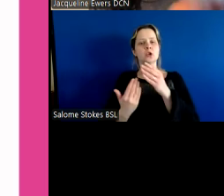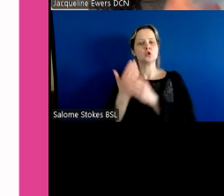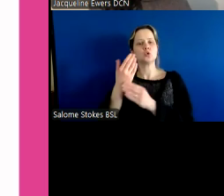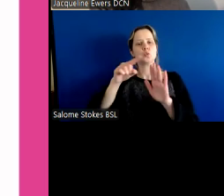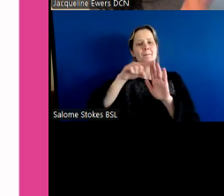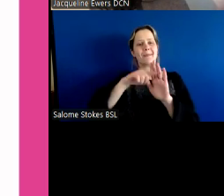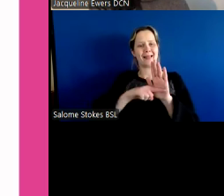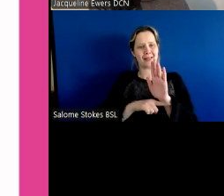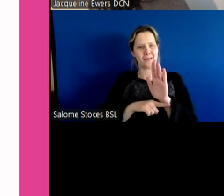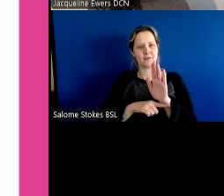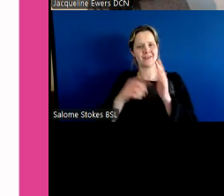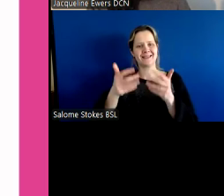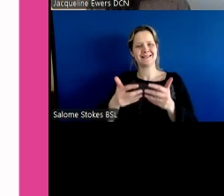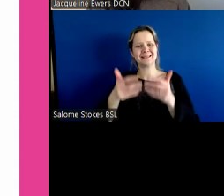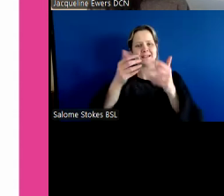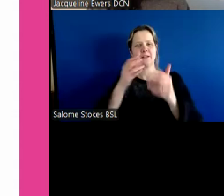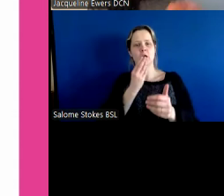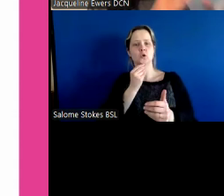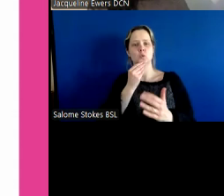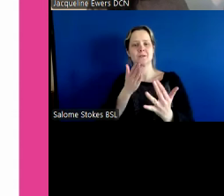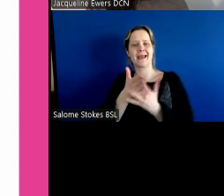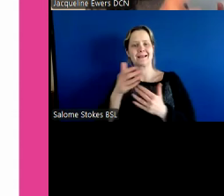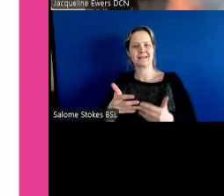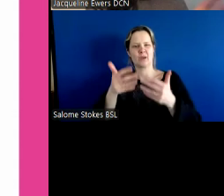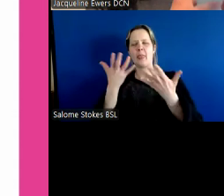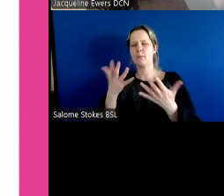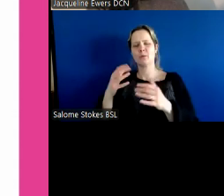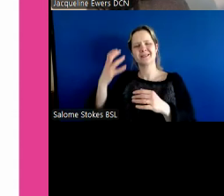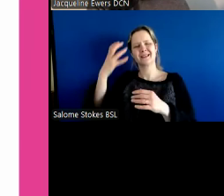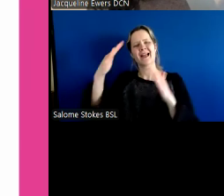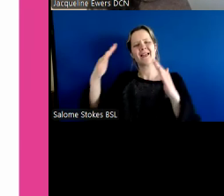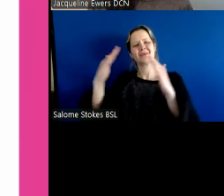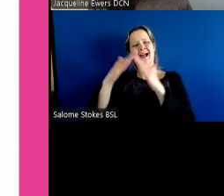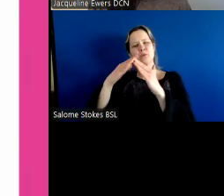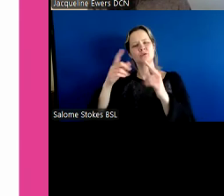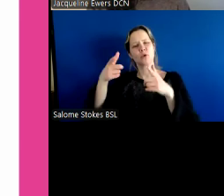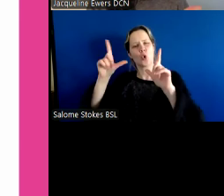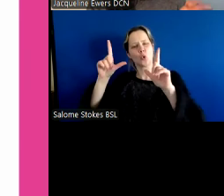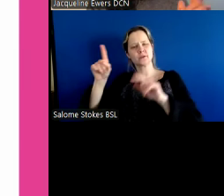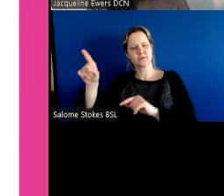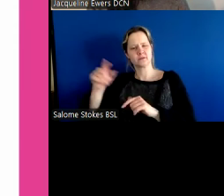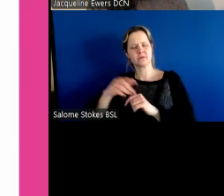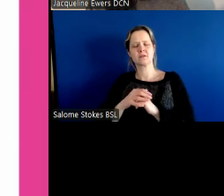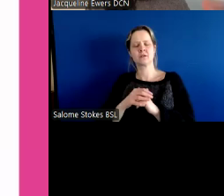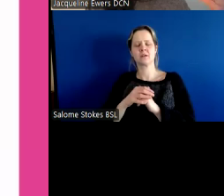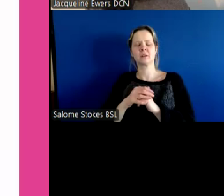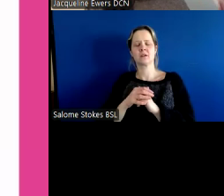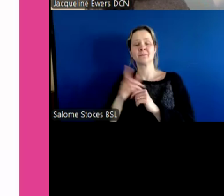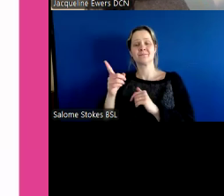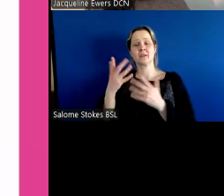it's currently with the Lords. One of the constraints of soft opt-in is that you're not able to speak to people